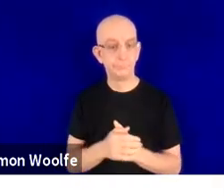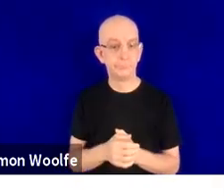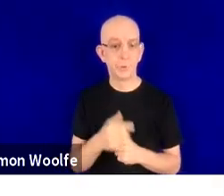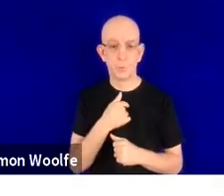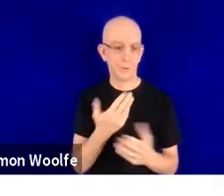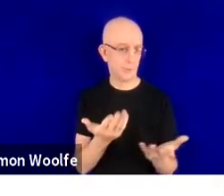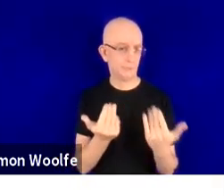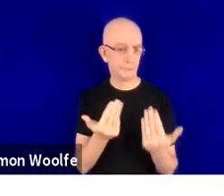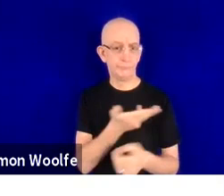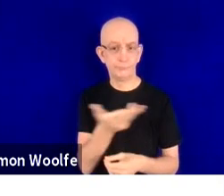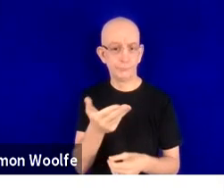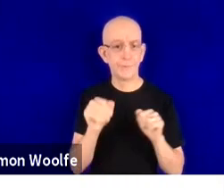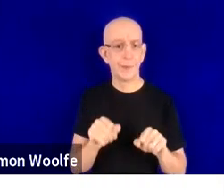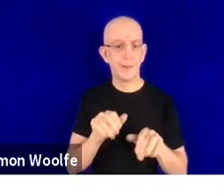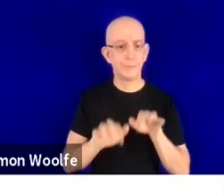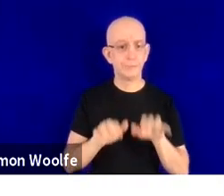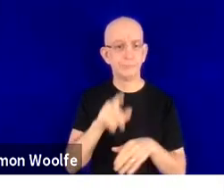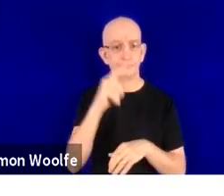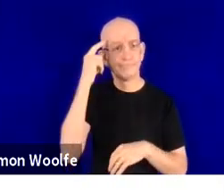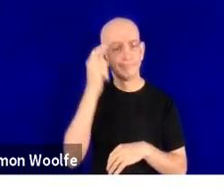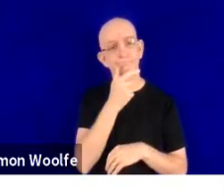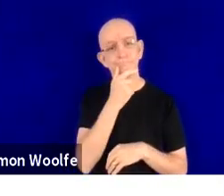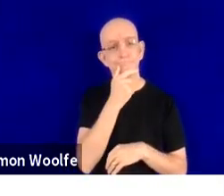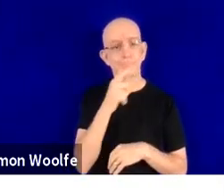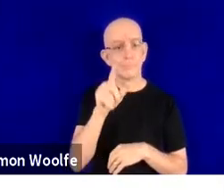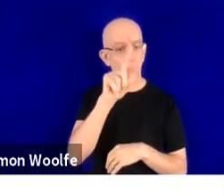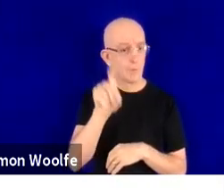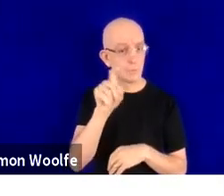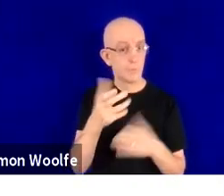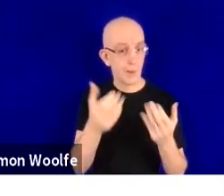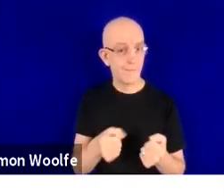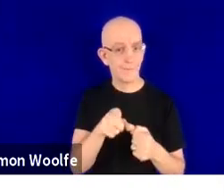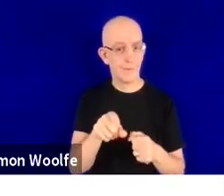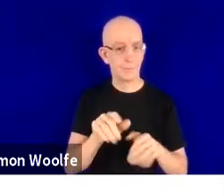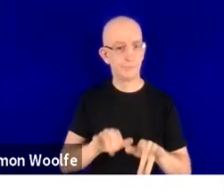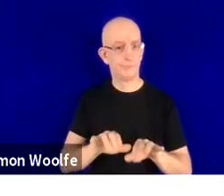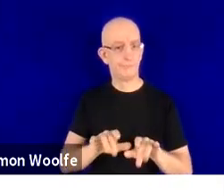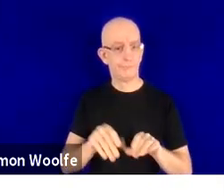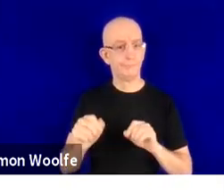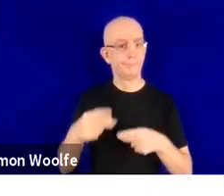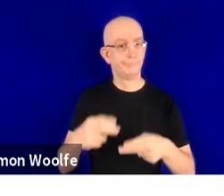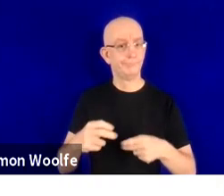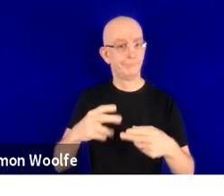You can see that button down at the bottom of your screen as well, and if you wish to make comments or share links to any useful resources